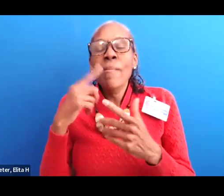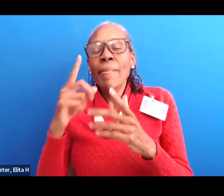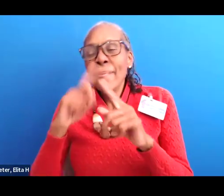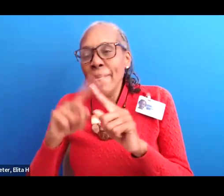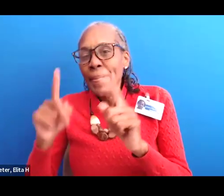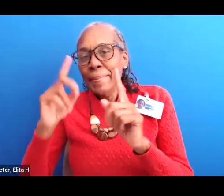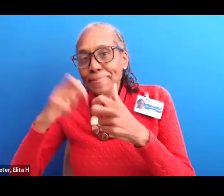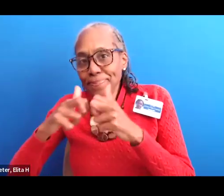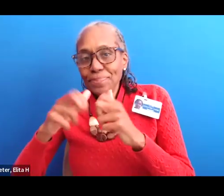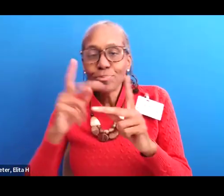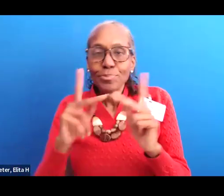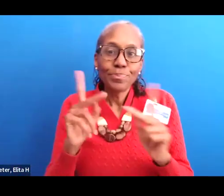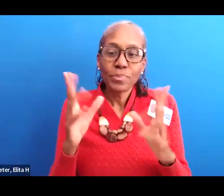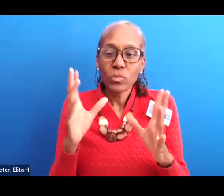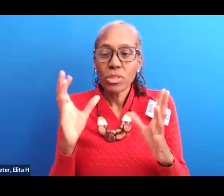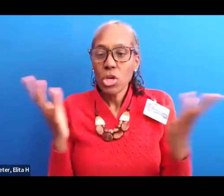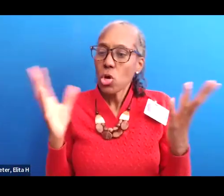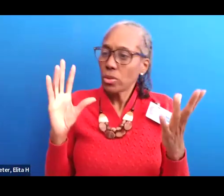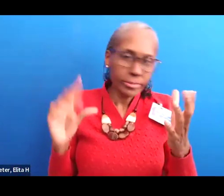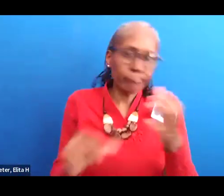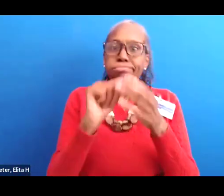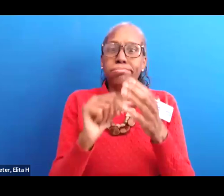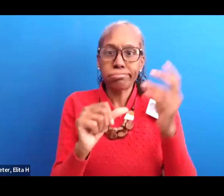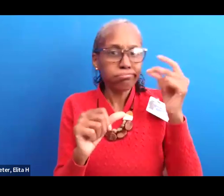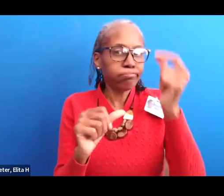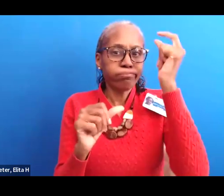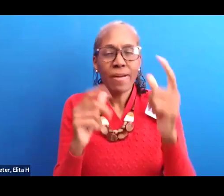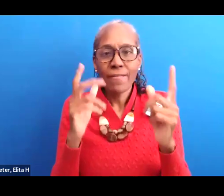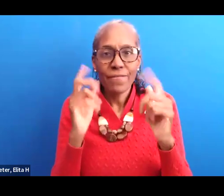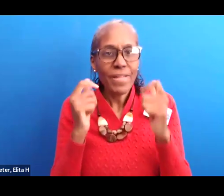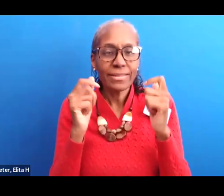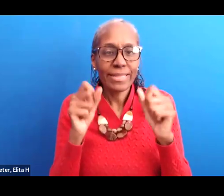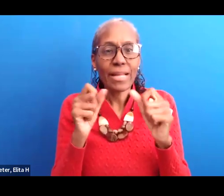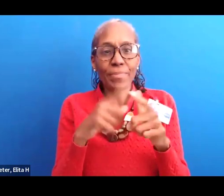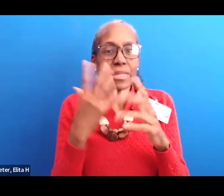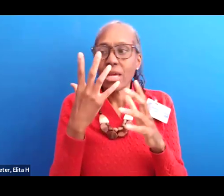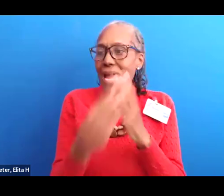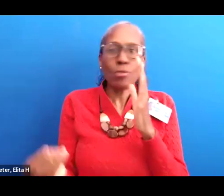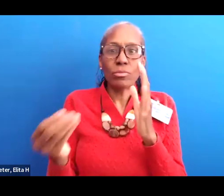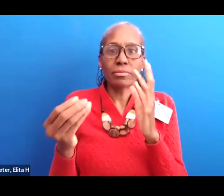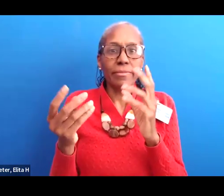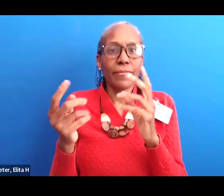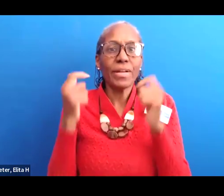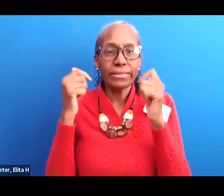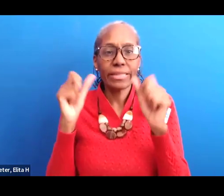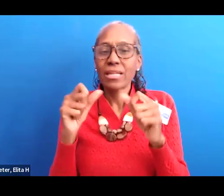Sometimes people want to stick that suppository in as quickly as they can and get out as quickly as they can, and they don't put